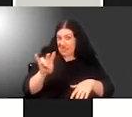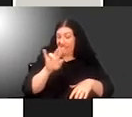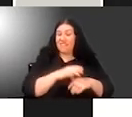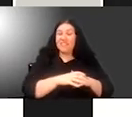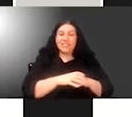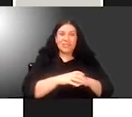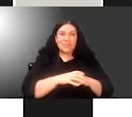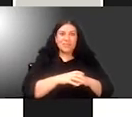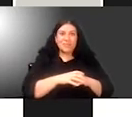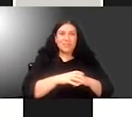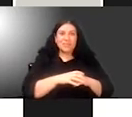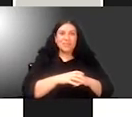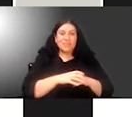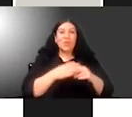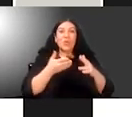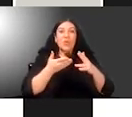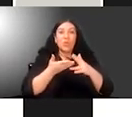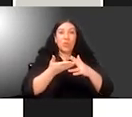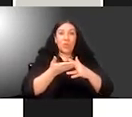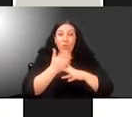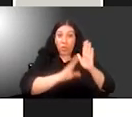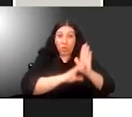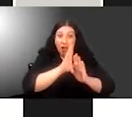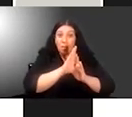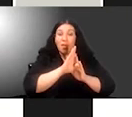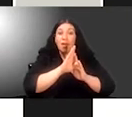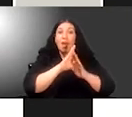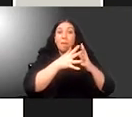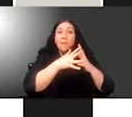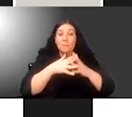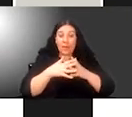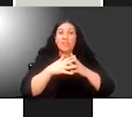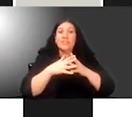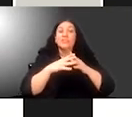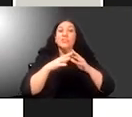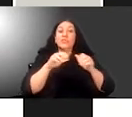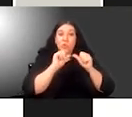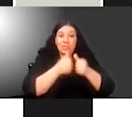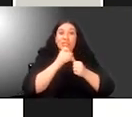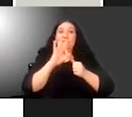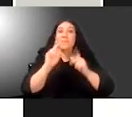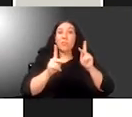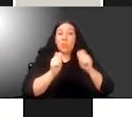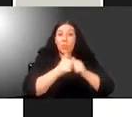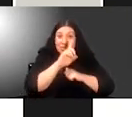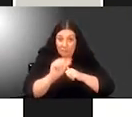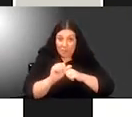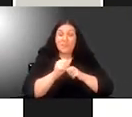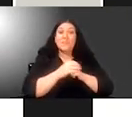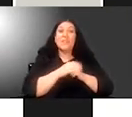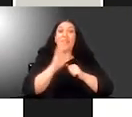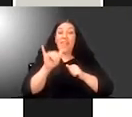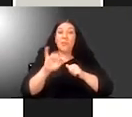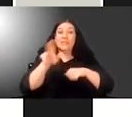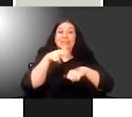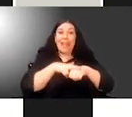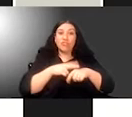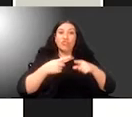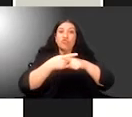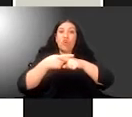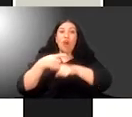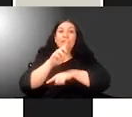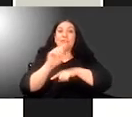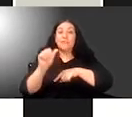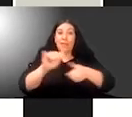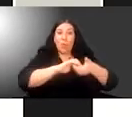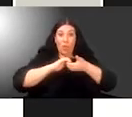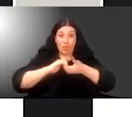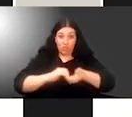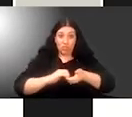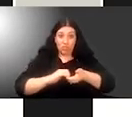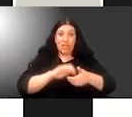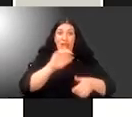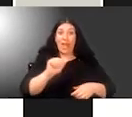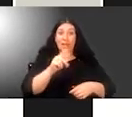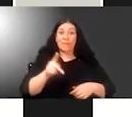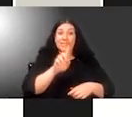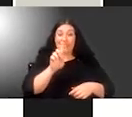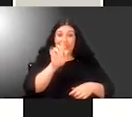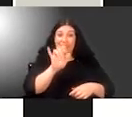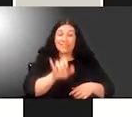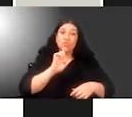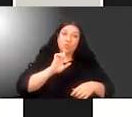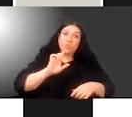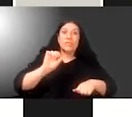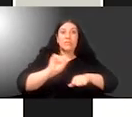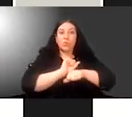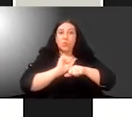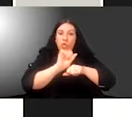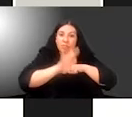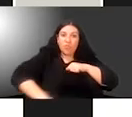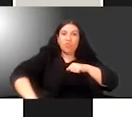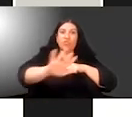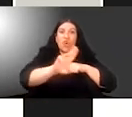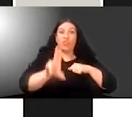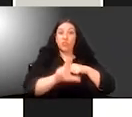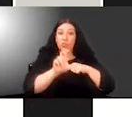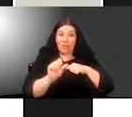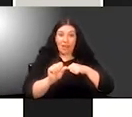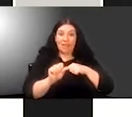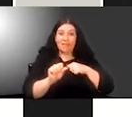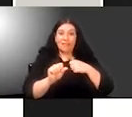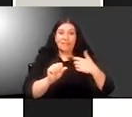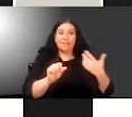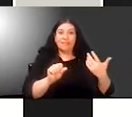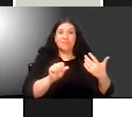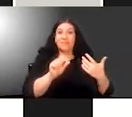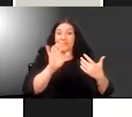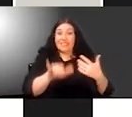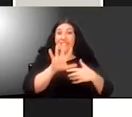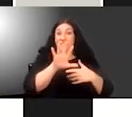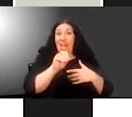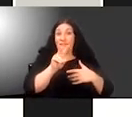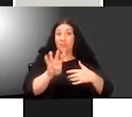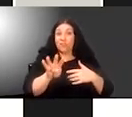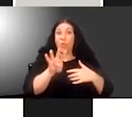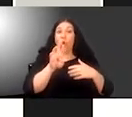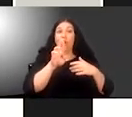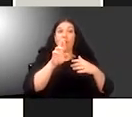What we were able to do in 1975, '76, '77 is through the development of the American Association of People With Disabilities, which was a national across-disability coalition, APB really was working across the United States as the 504 regulations were coming out for comment.